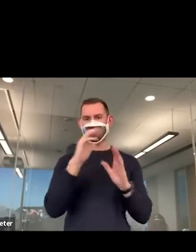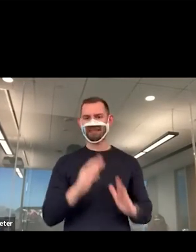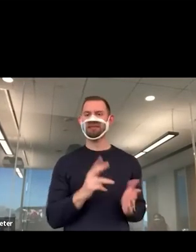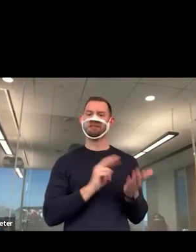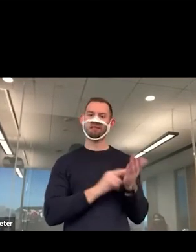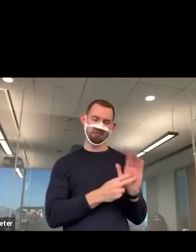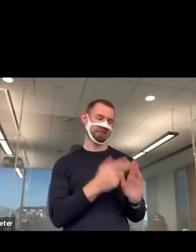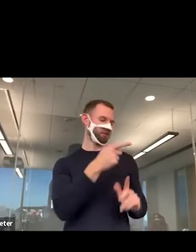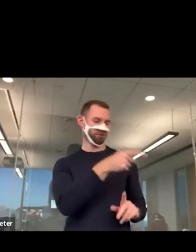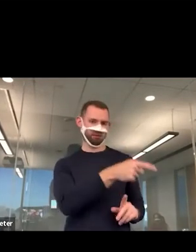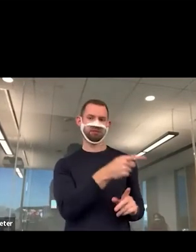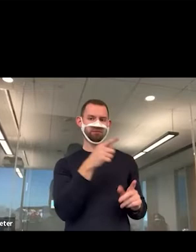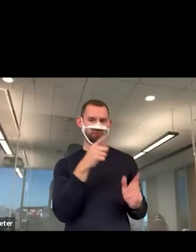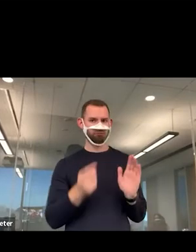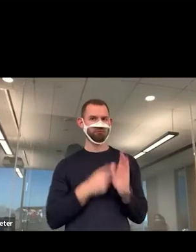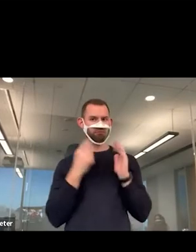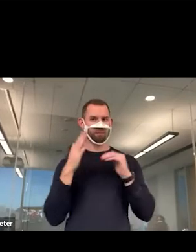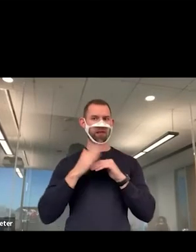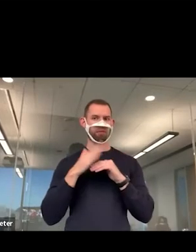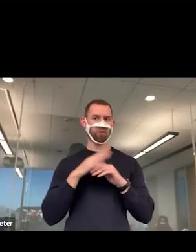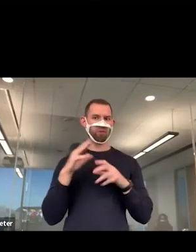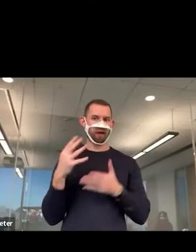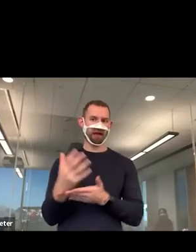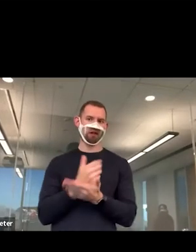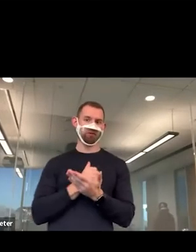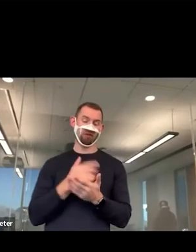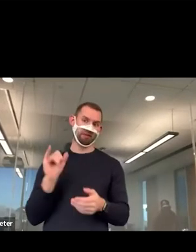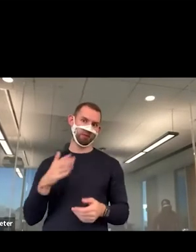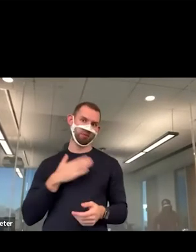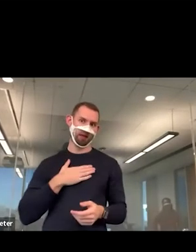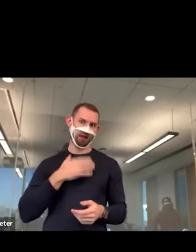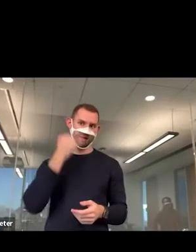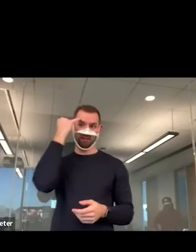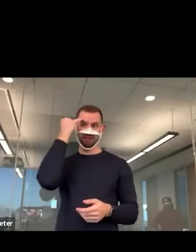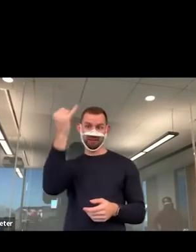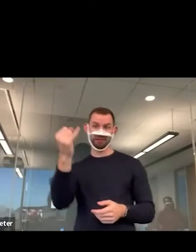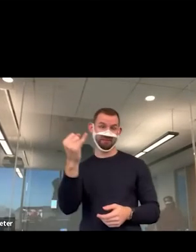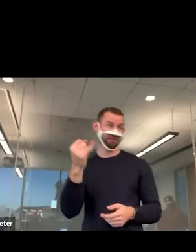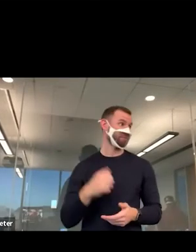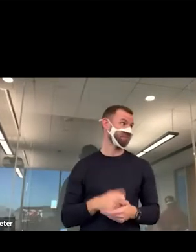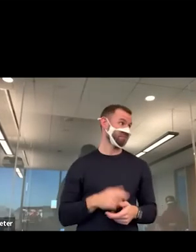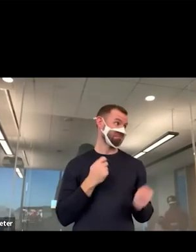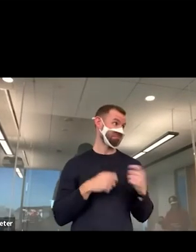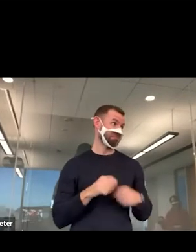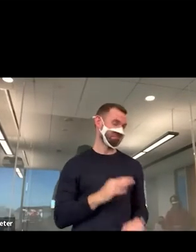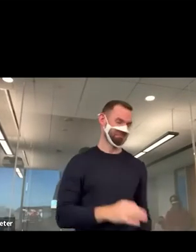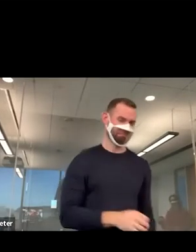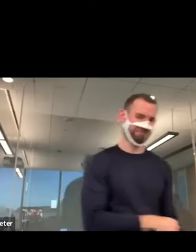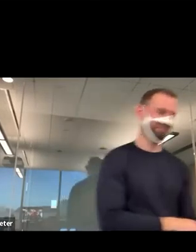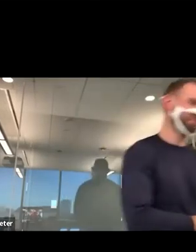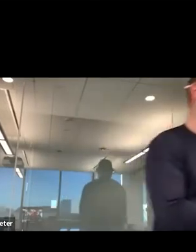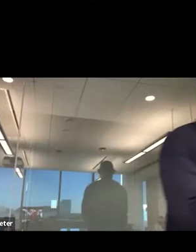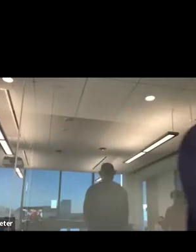this was my big idea so i get there when you first become a commissioner um probably in any